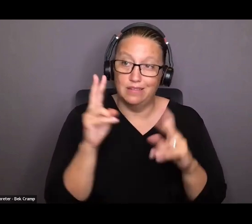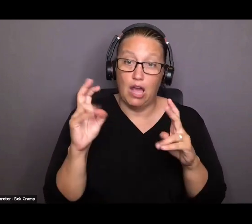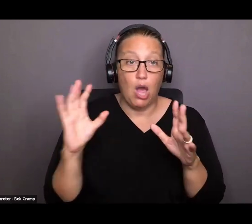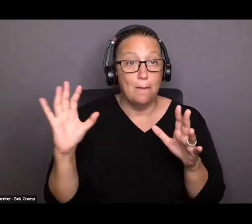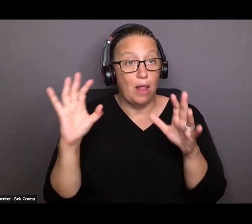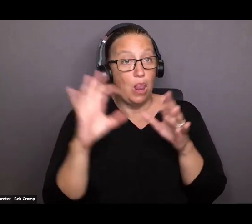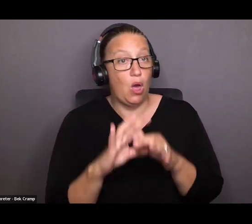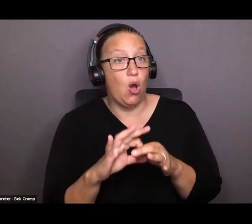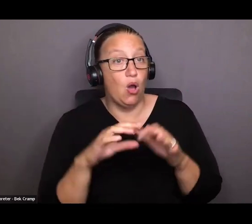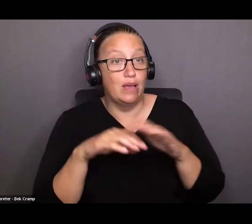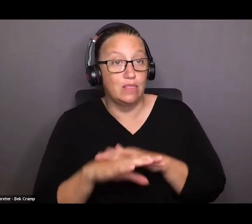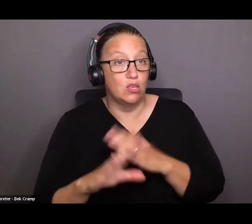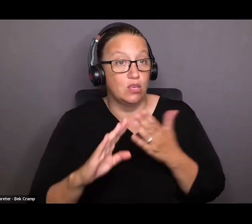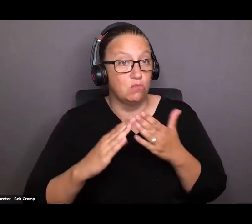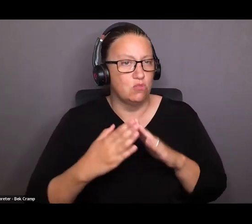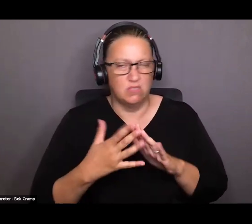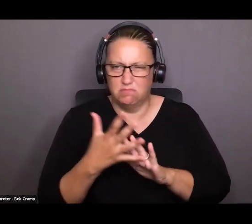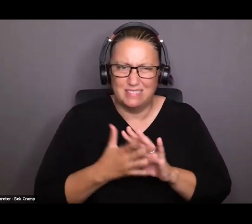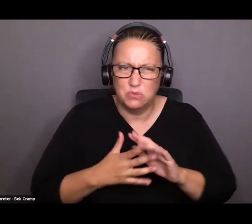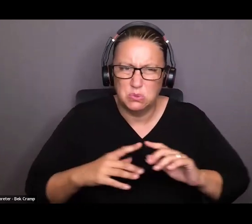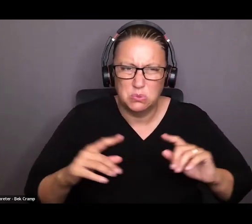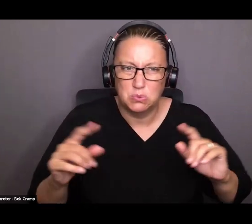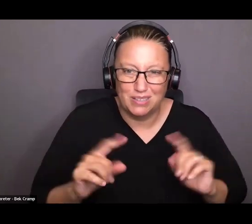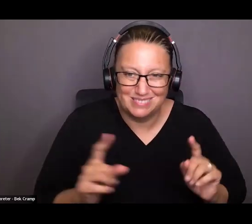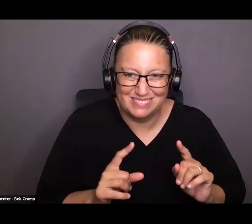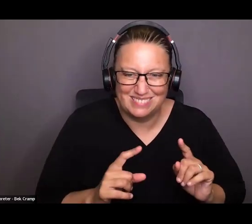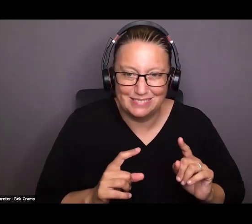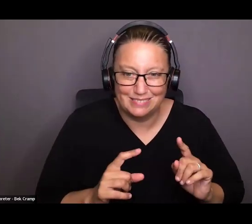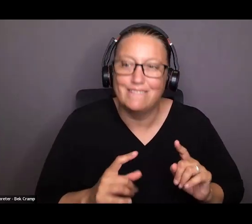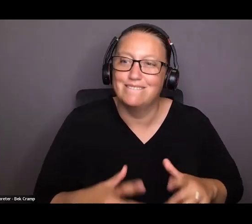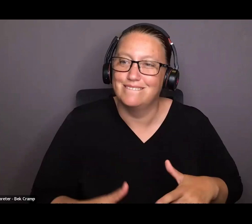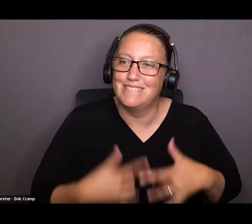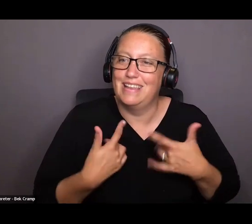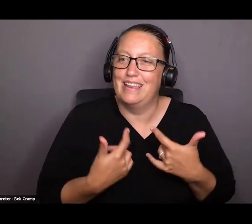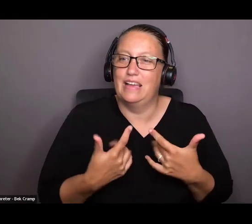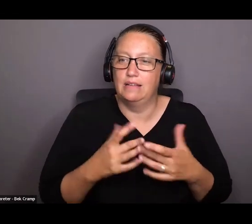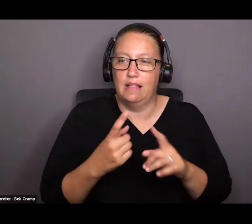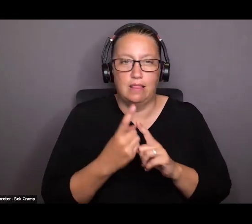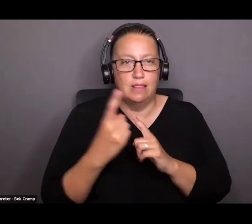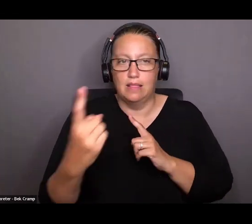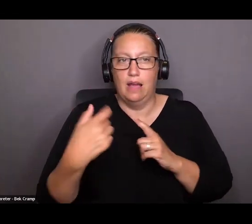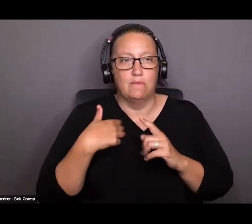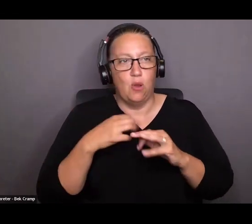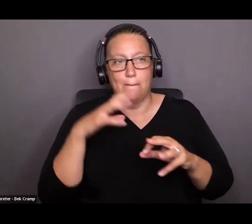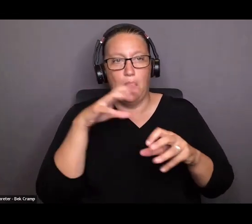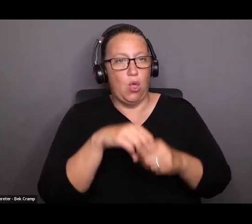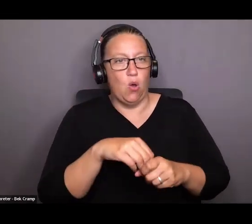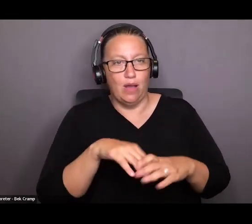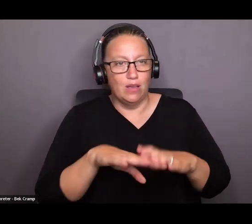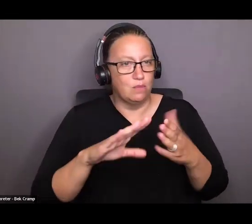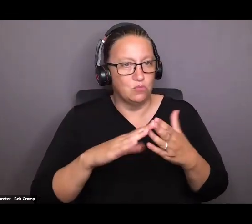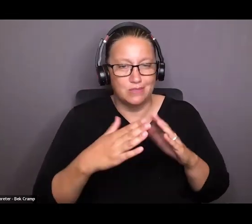feeling of alienation from the community, that people that young people feel, remembering that